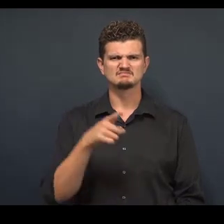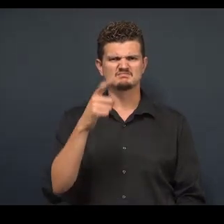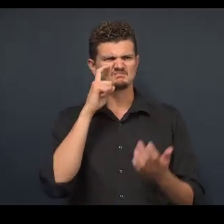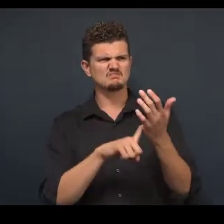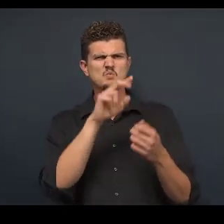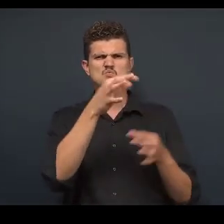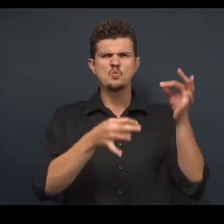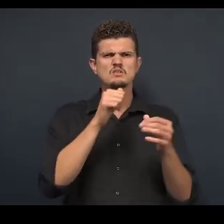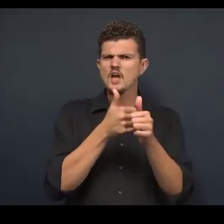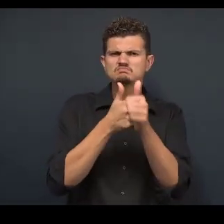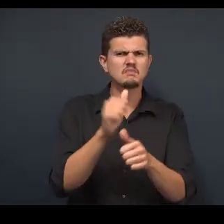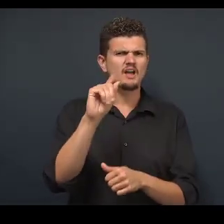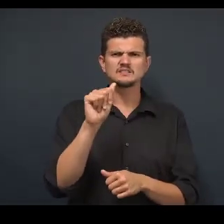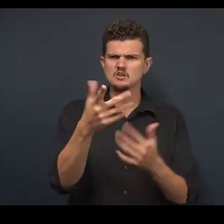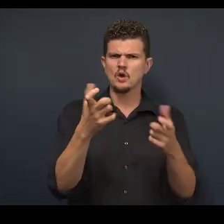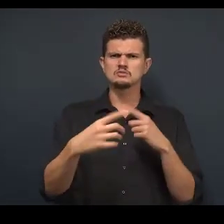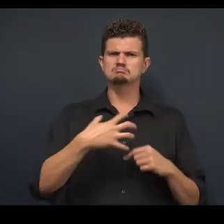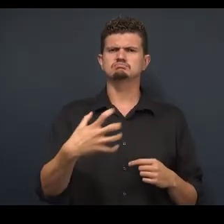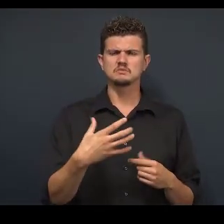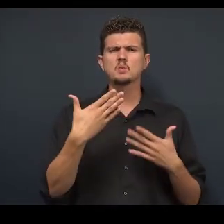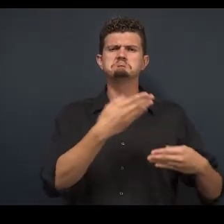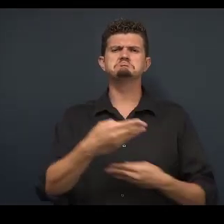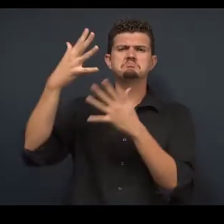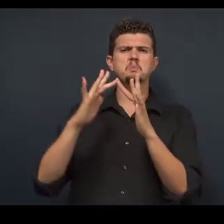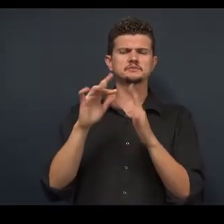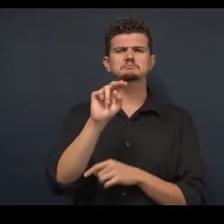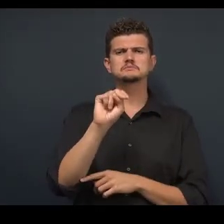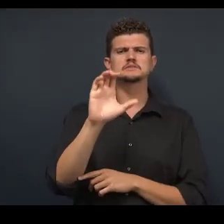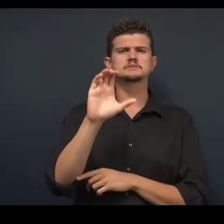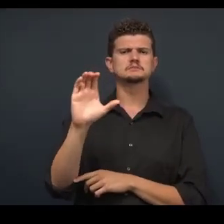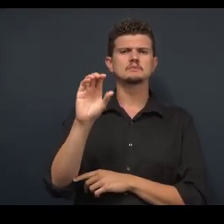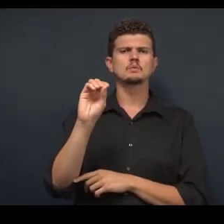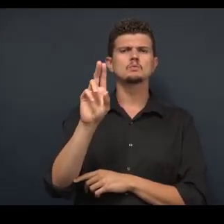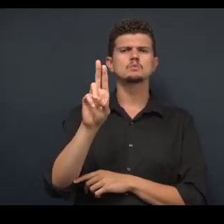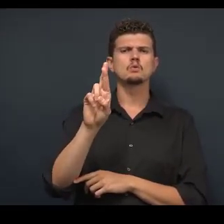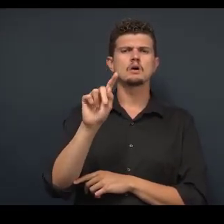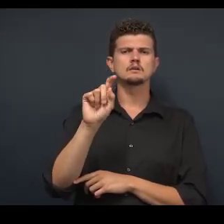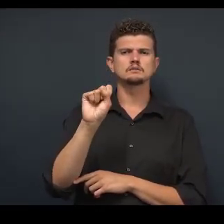A grievance procedure is available to the public for complaints about compliance with the ADA.